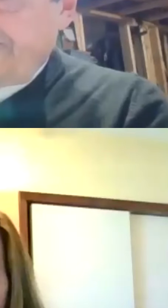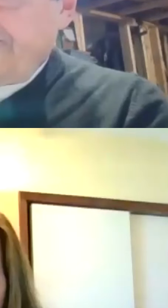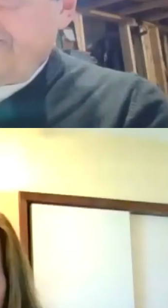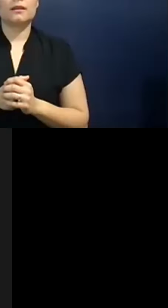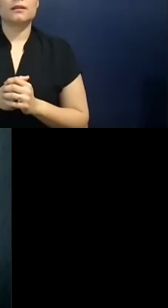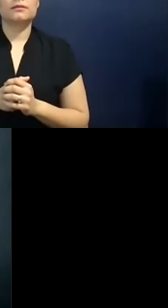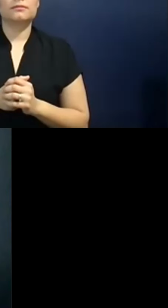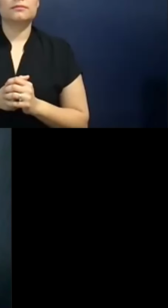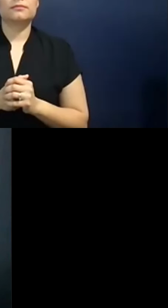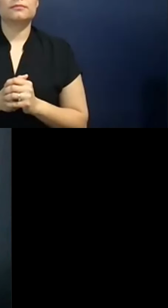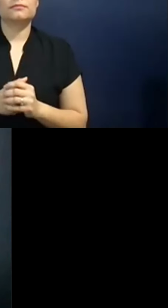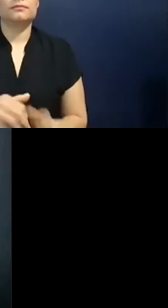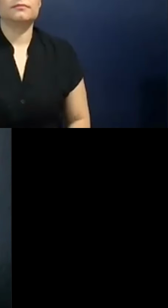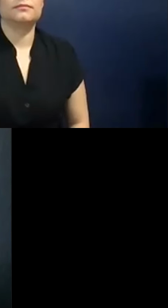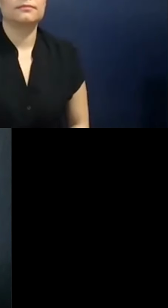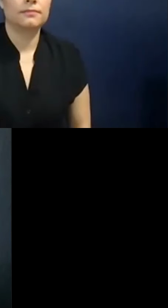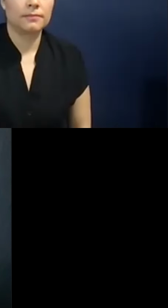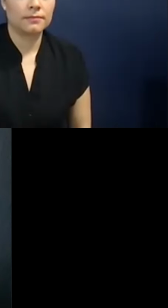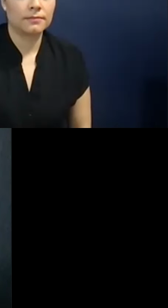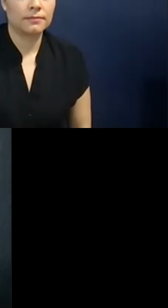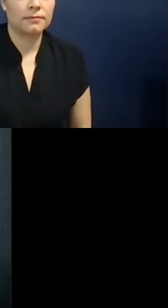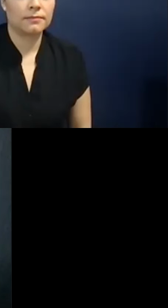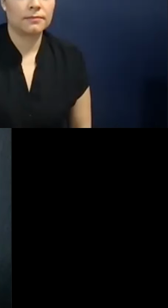CILT and myself and we can work things